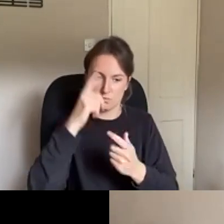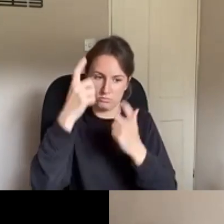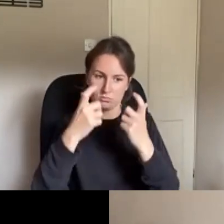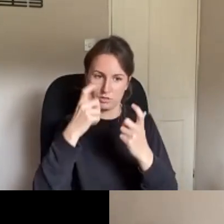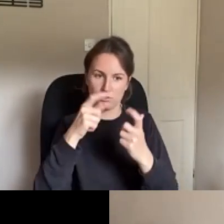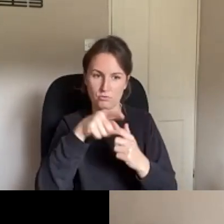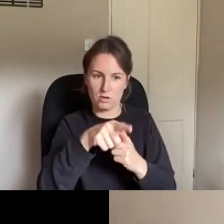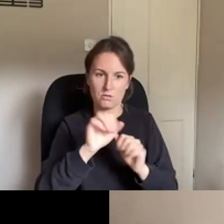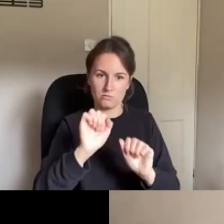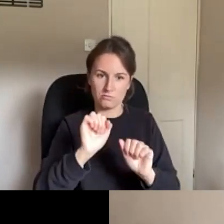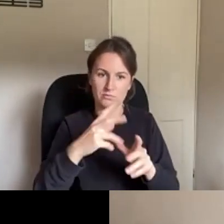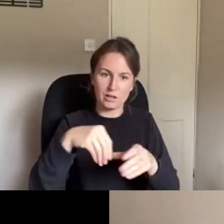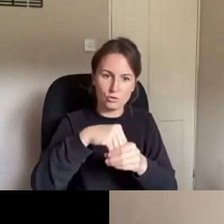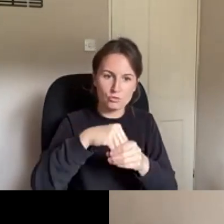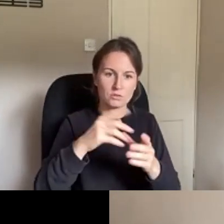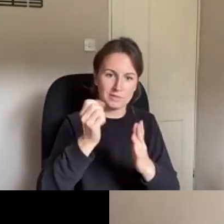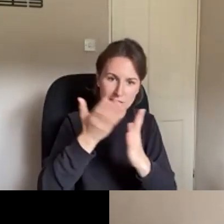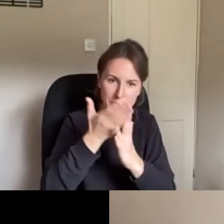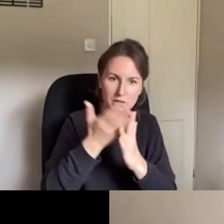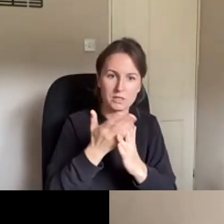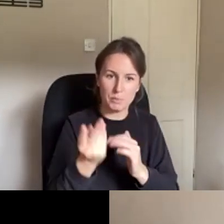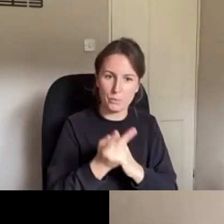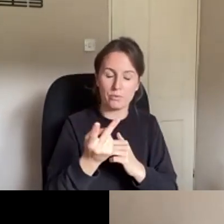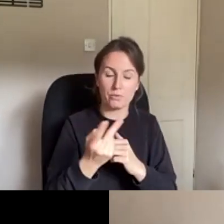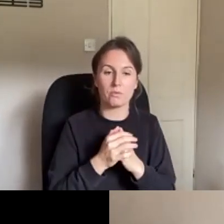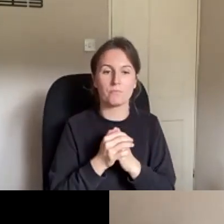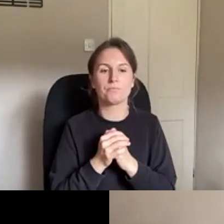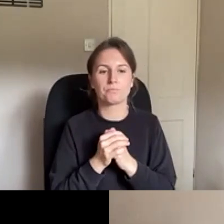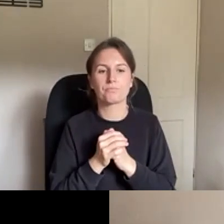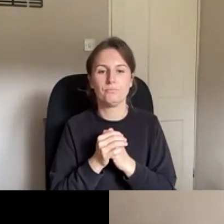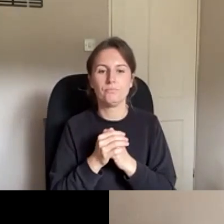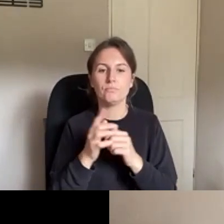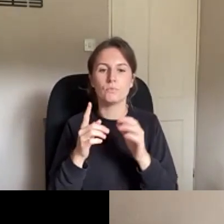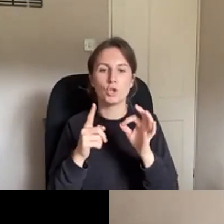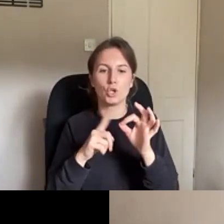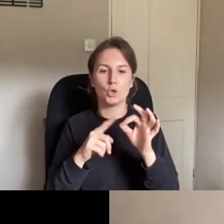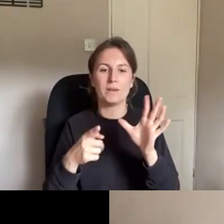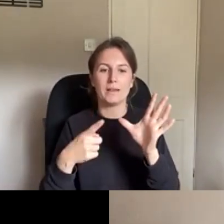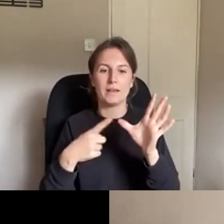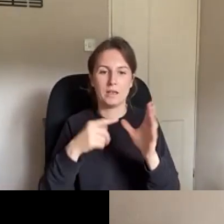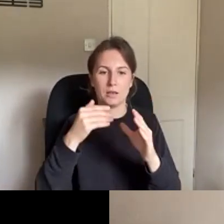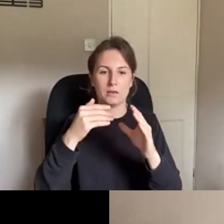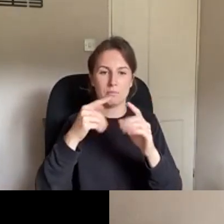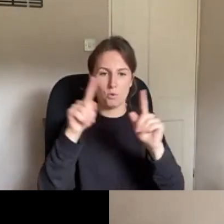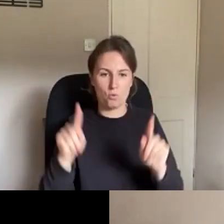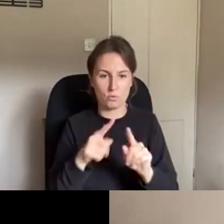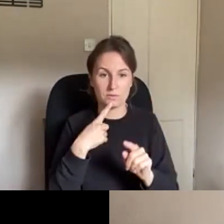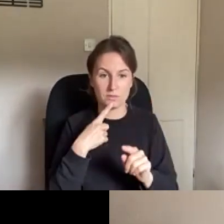Great, thanks both. There's one in the Q&A box that asks, can you give more examples of digital content entries?